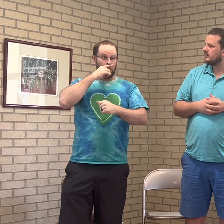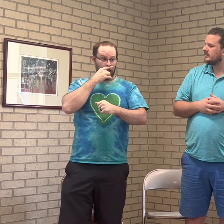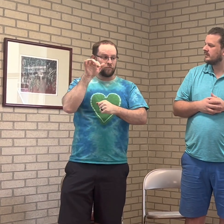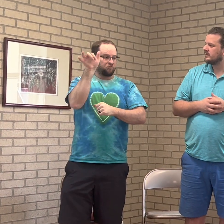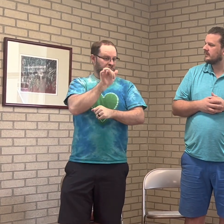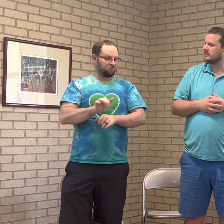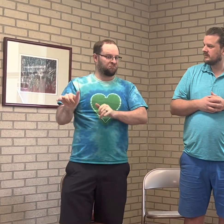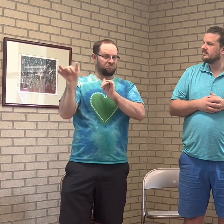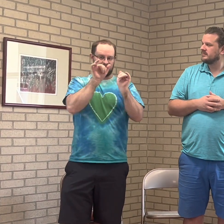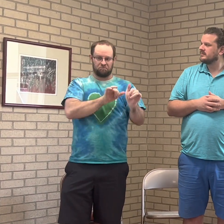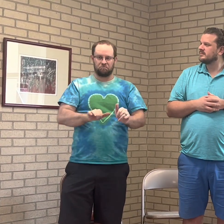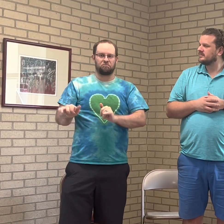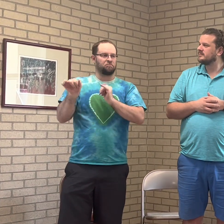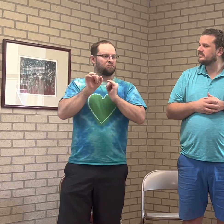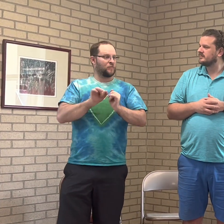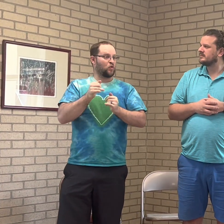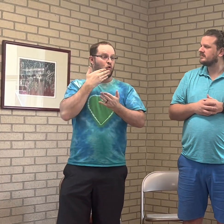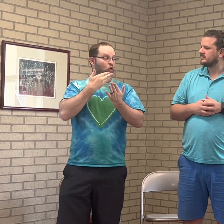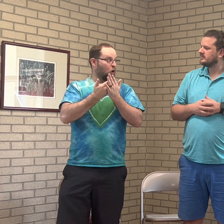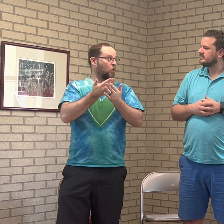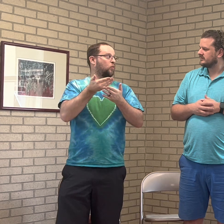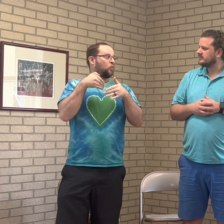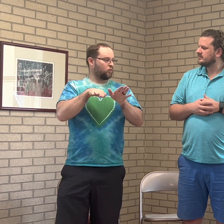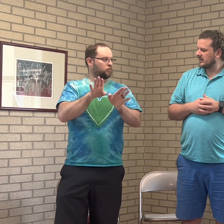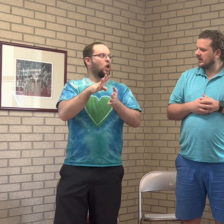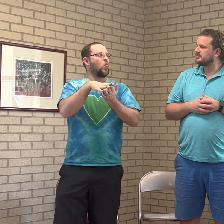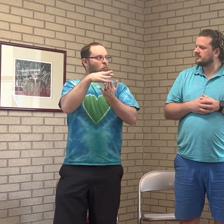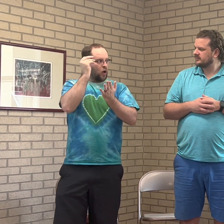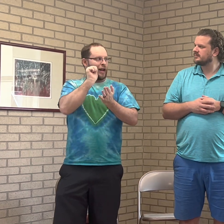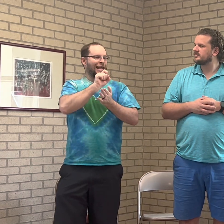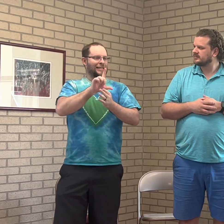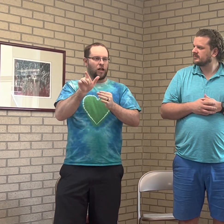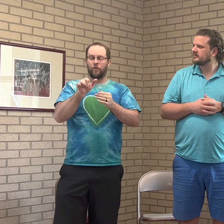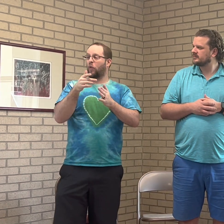not matter your age. This is a great way to learn ASL because throughout the program